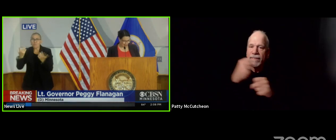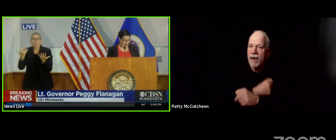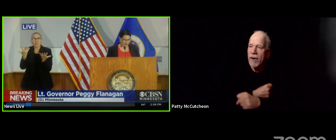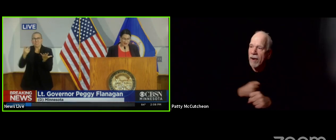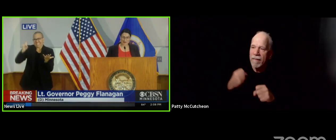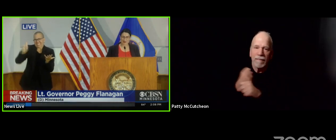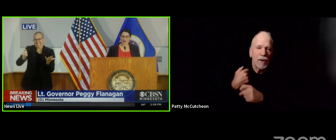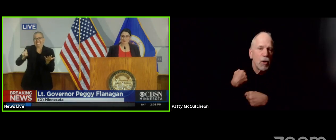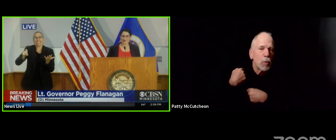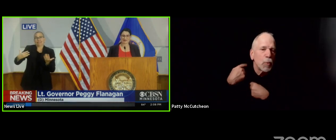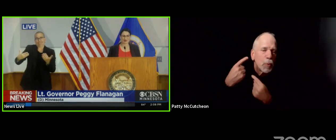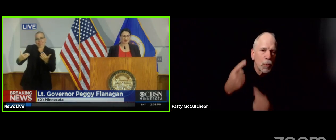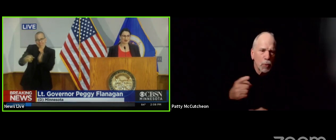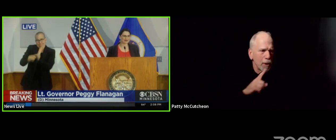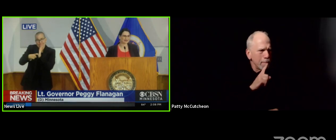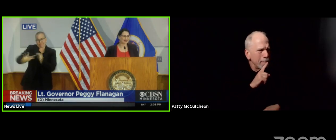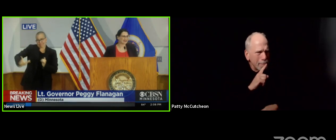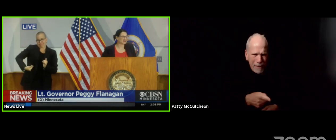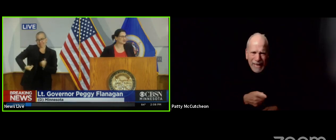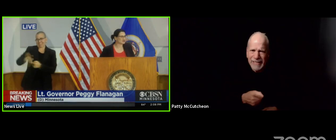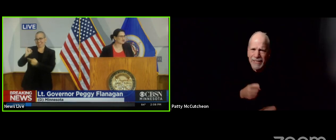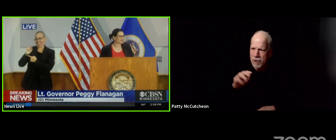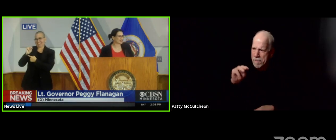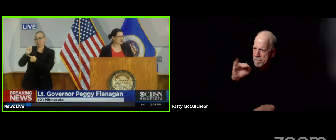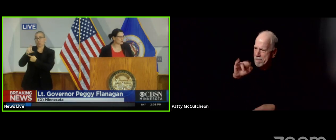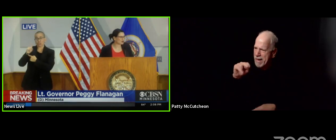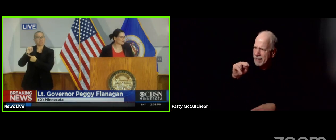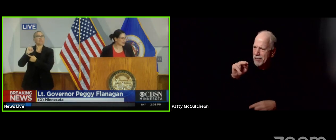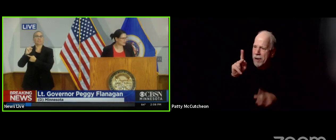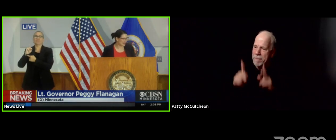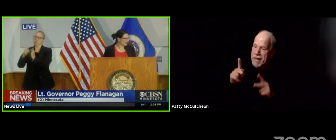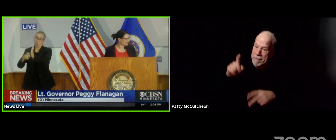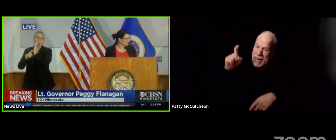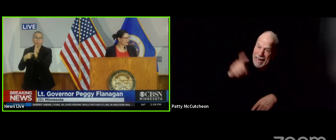AND WE TALKED ABOUT BIG PHARMA AND THAT THERE'S SOME FOLKS NOW WHO ARE FIGHTING BACK